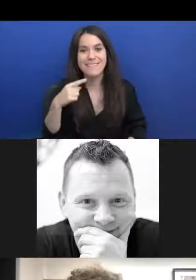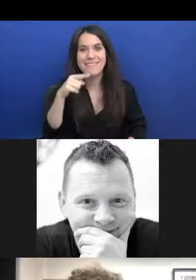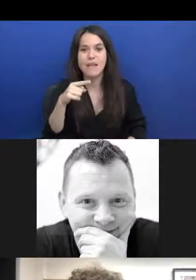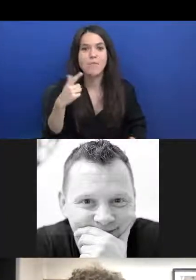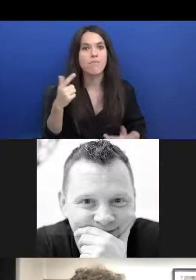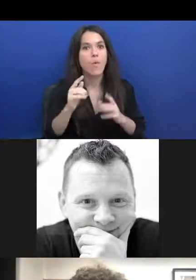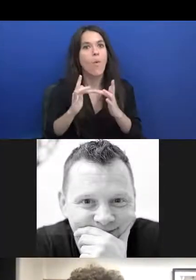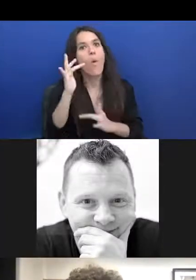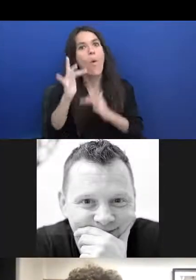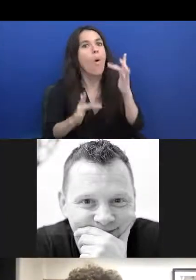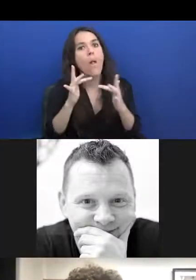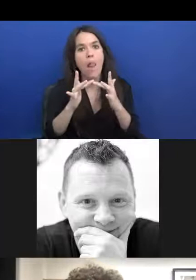where you could sort of meet some of the speakers